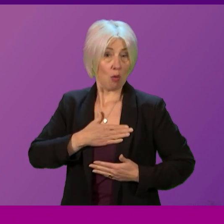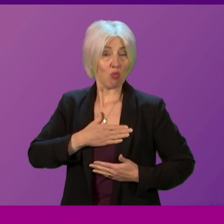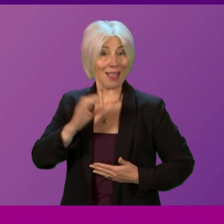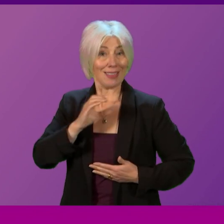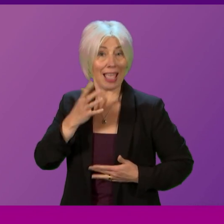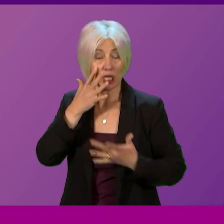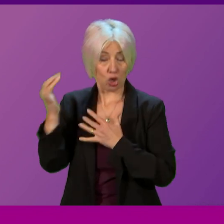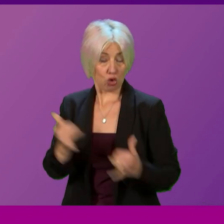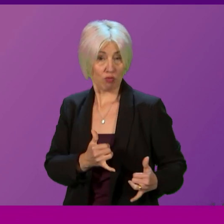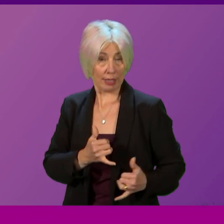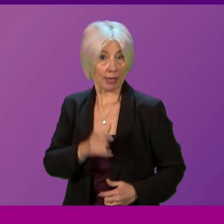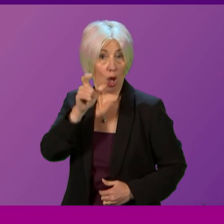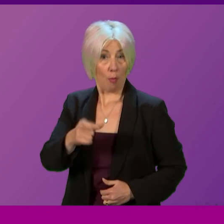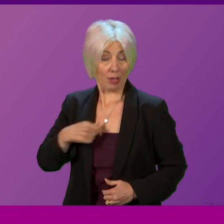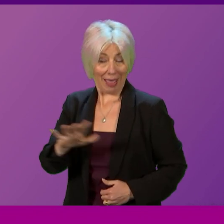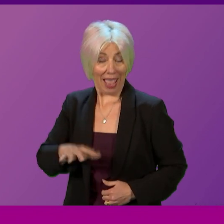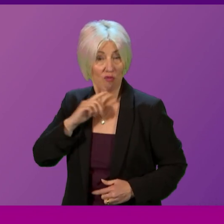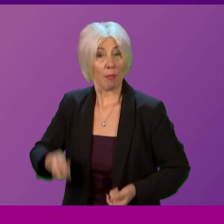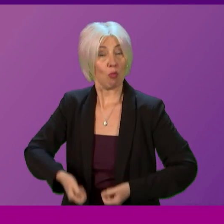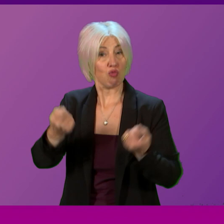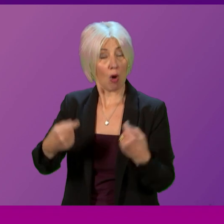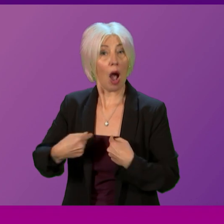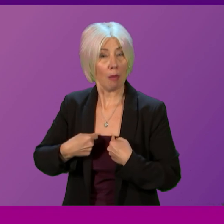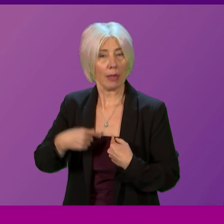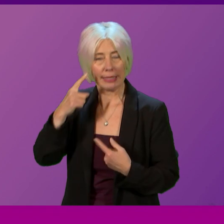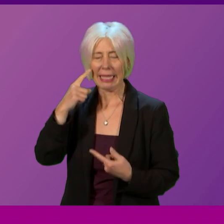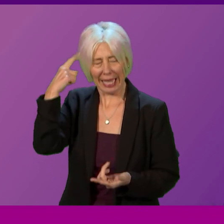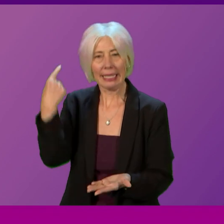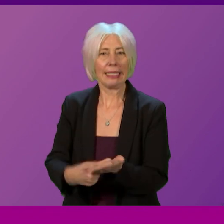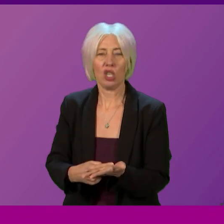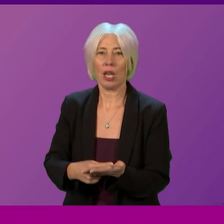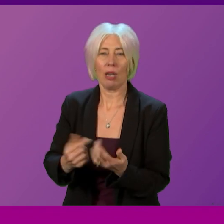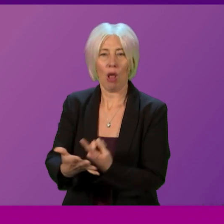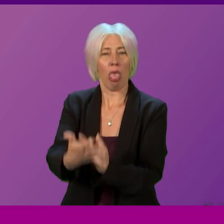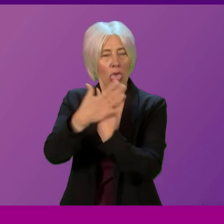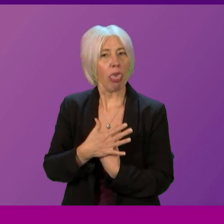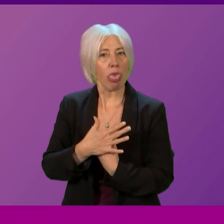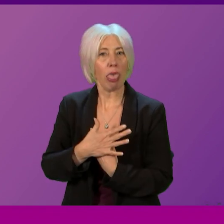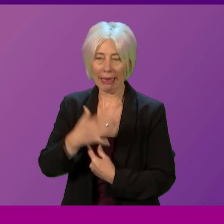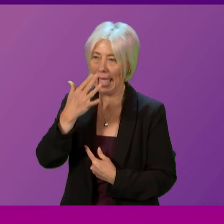A constituent who raised that with me describes the decision as “discriminatory” and “ageist”.